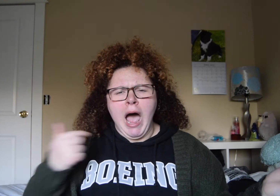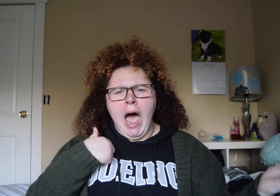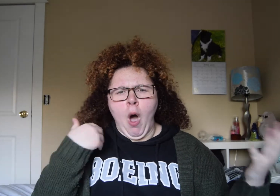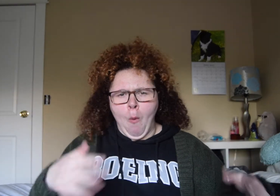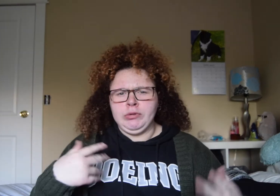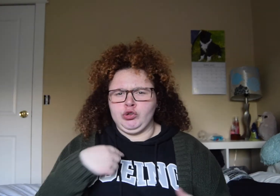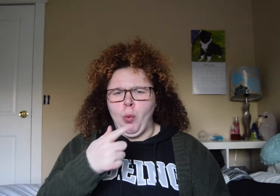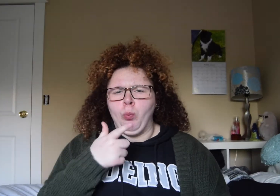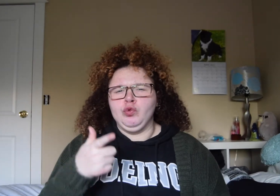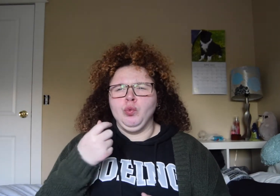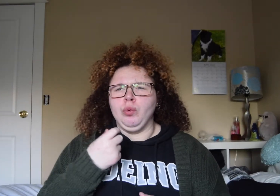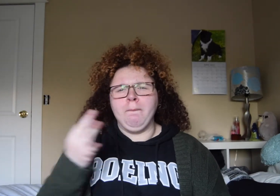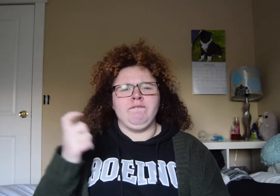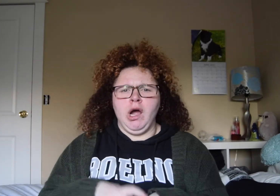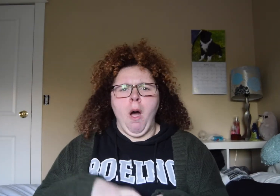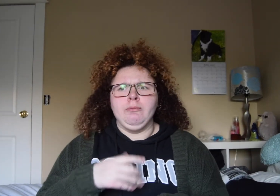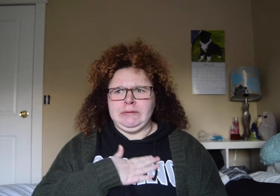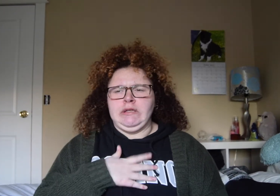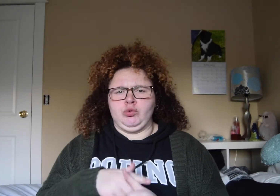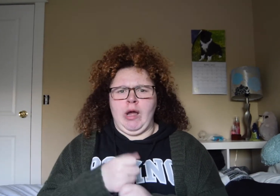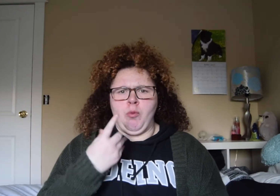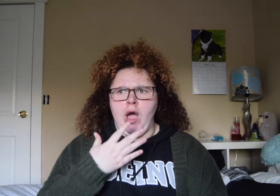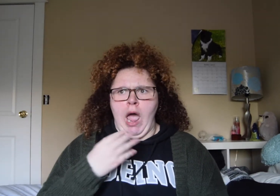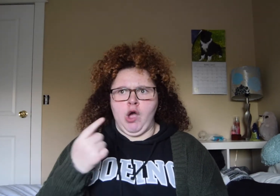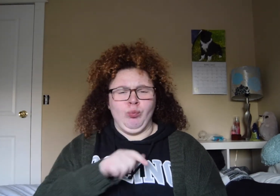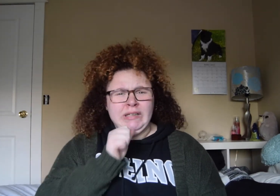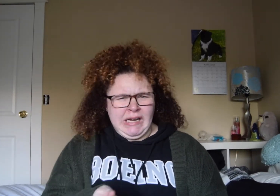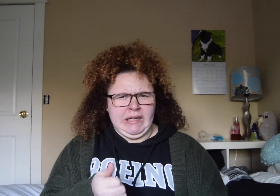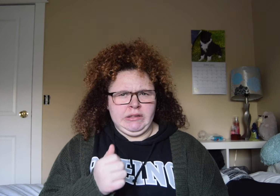I already told you a couple of times to please get one for me and you didn't